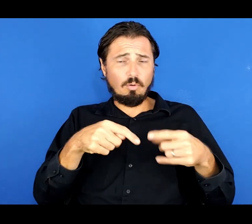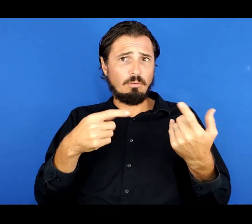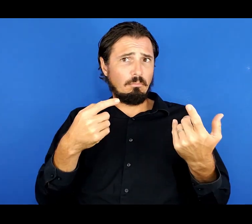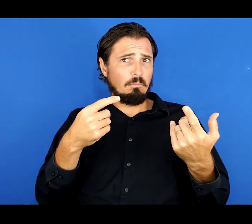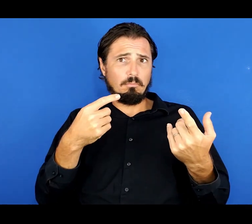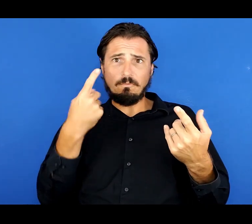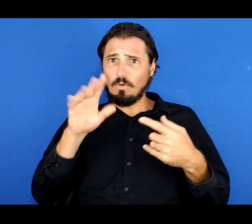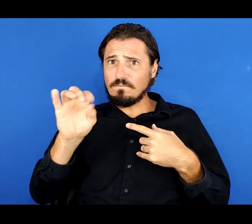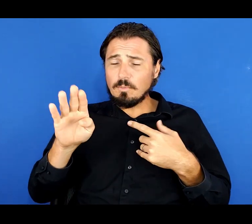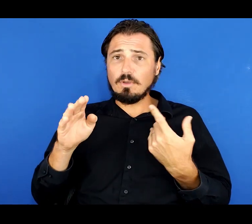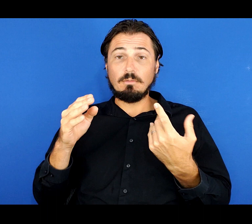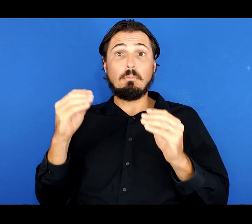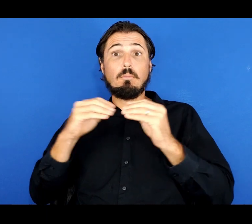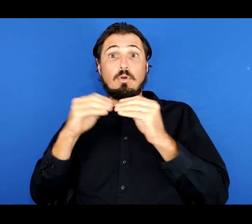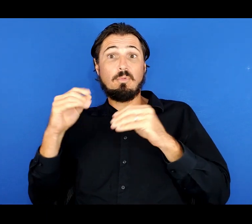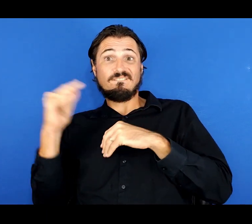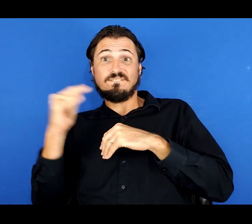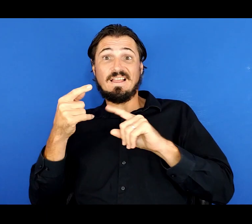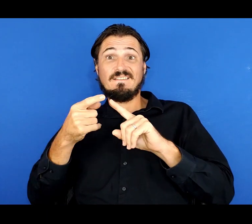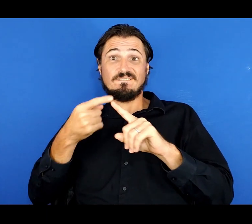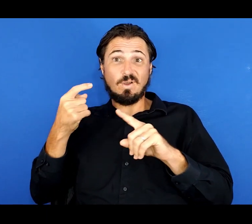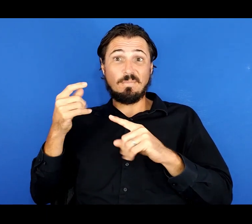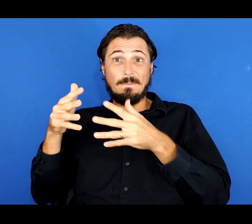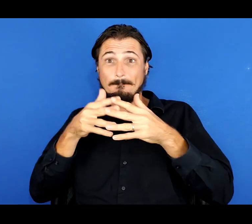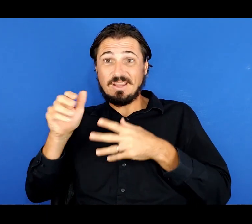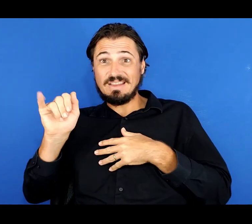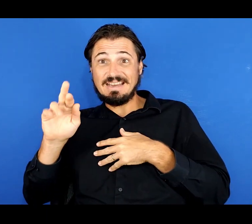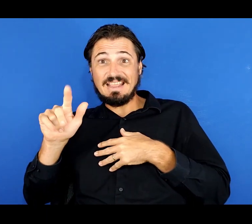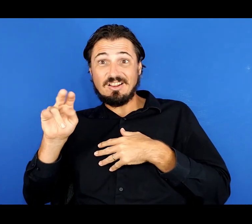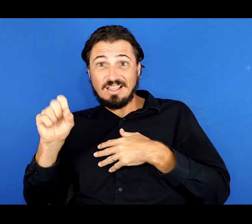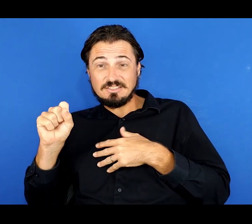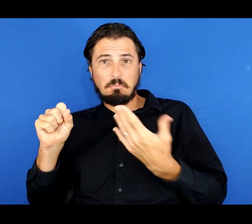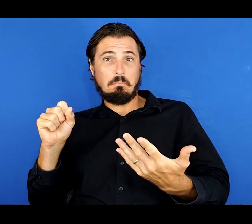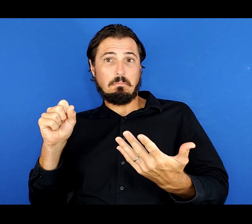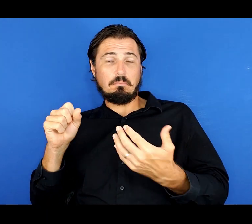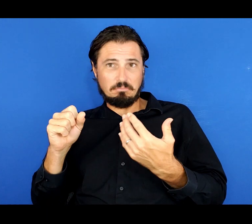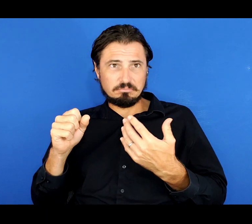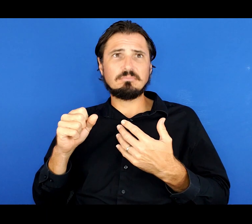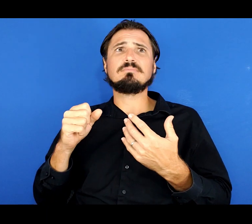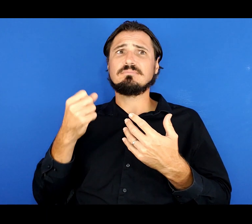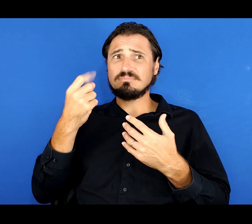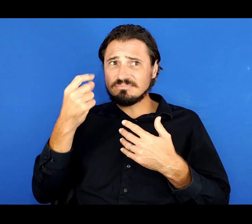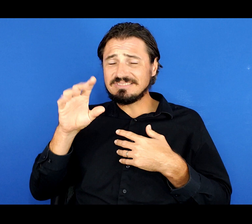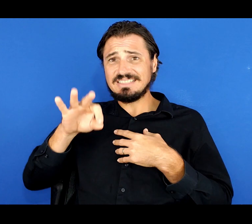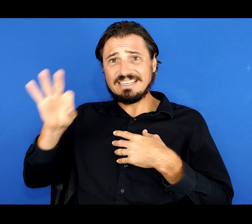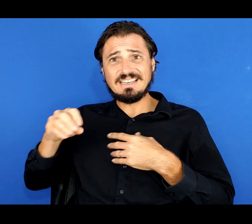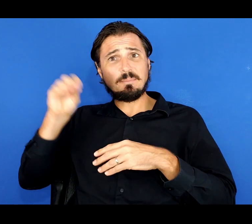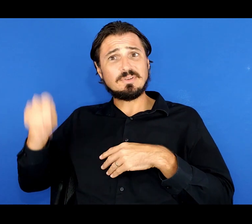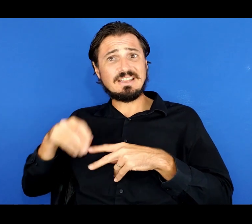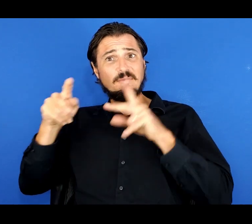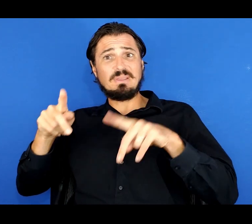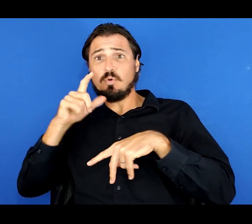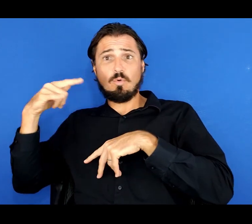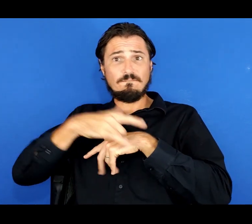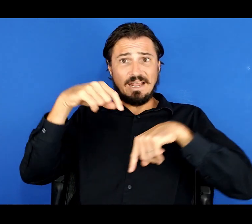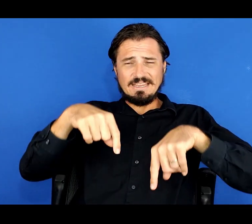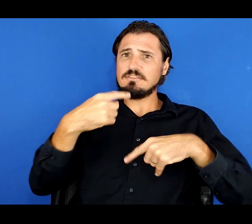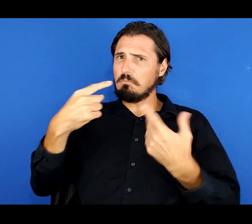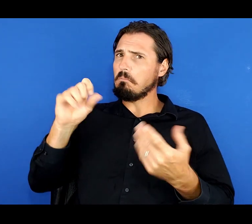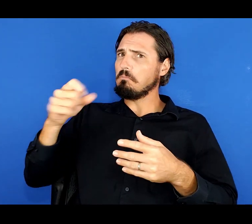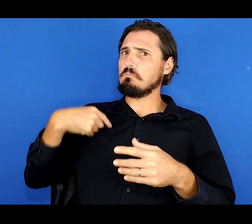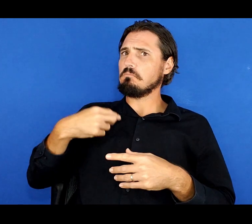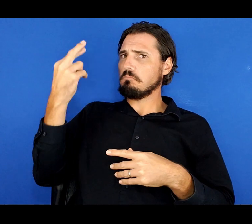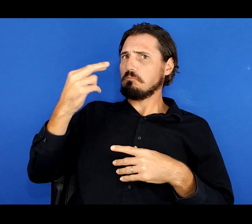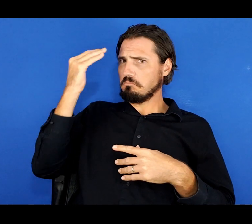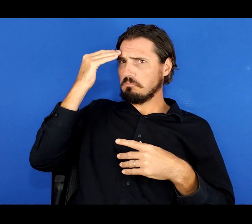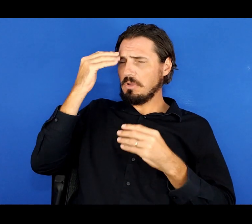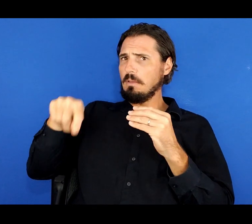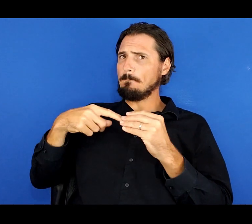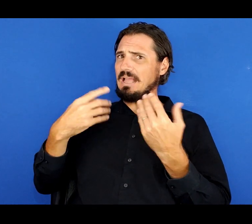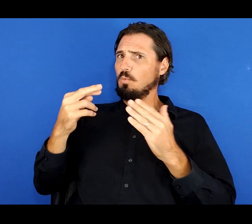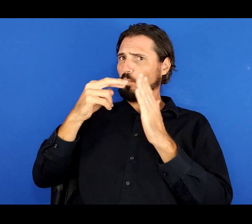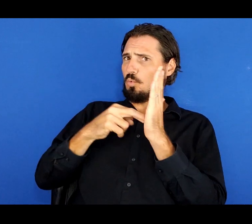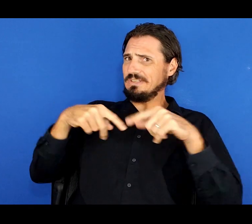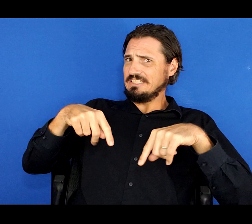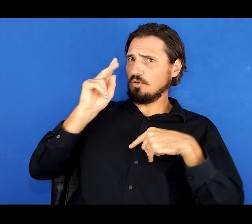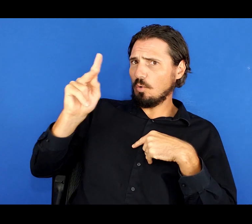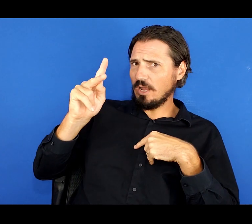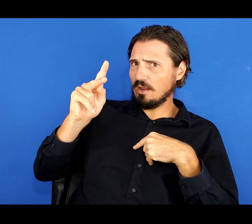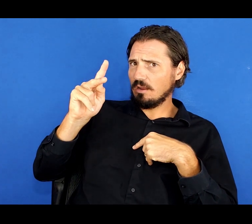An HTA-Anthology study reports that 99% of incoming travelers said that they were aware of local government mandates prior to arrival on Kauai. Thank you to the Kaua‘i Visitors Bureau,